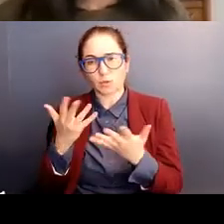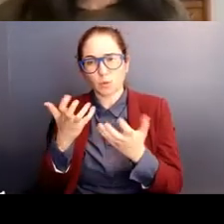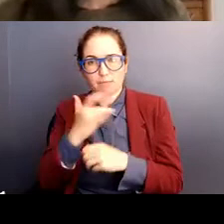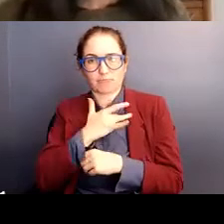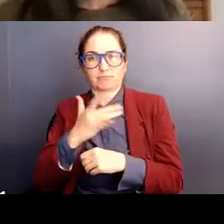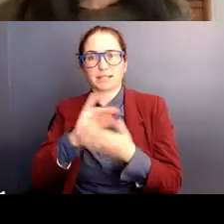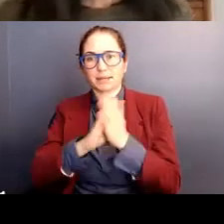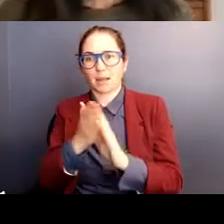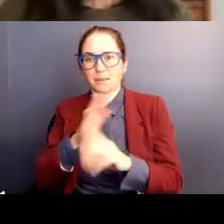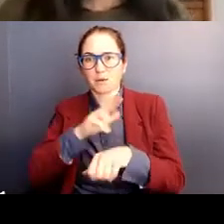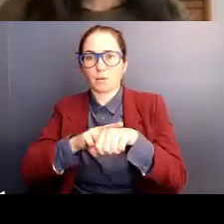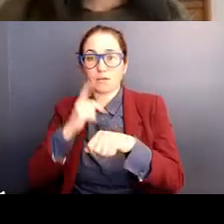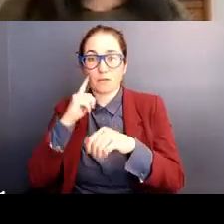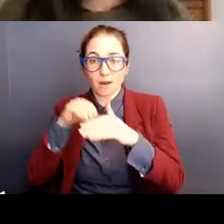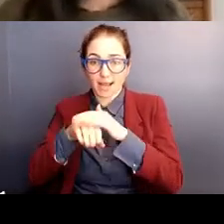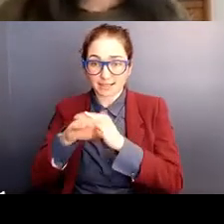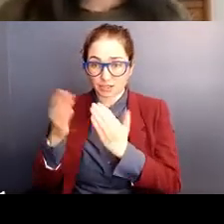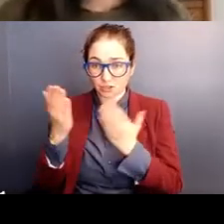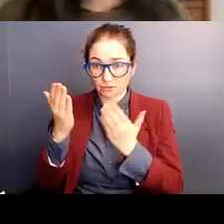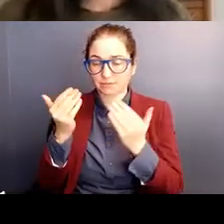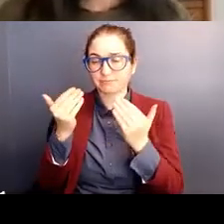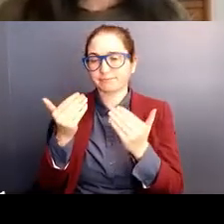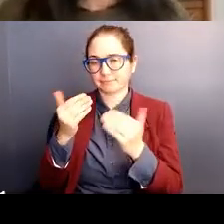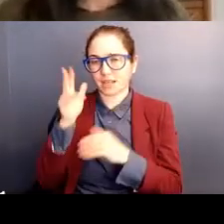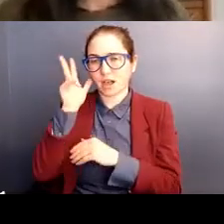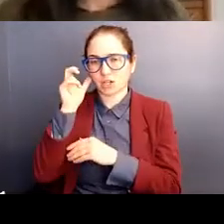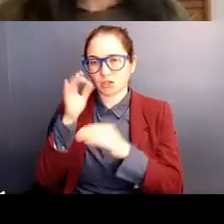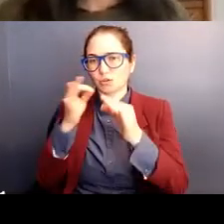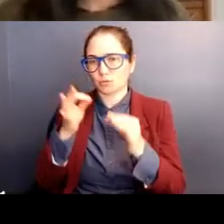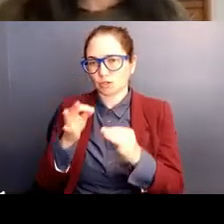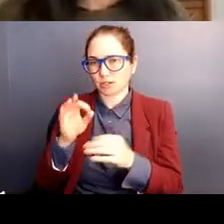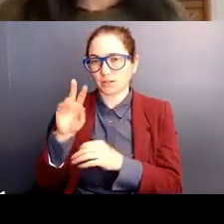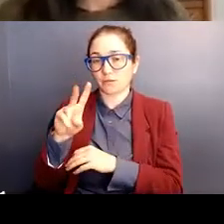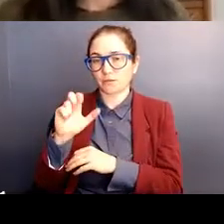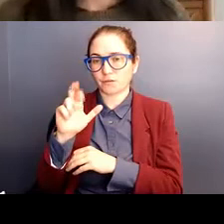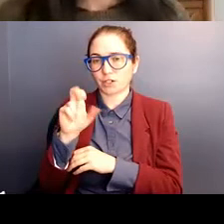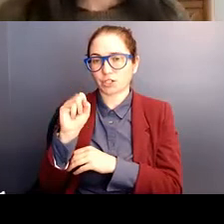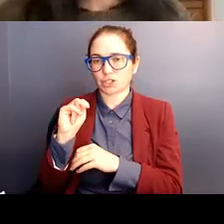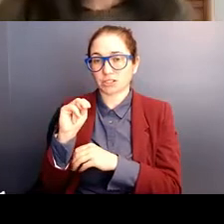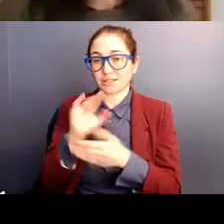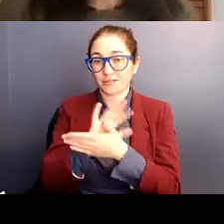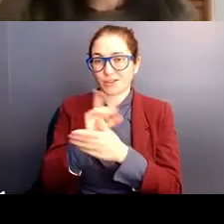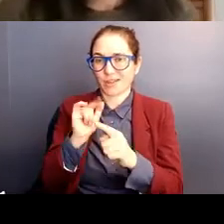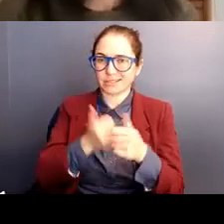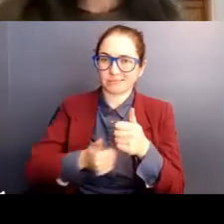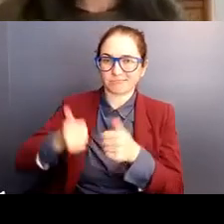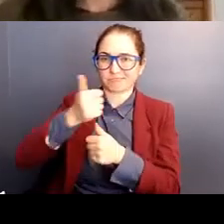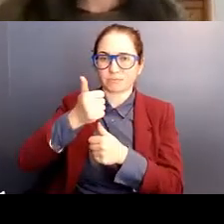in general, that we're using the audio description version of the video as the primary video. So we don't have another video that